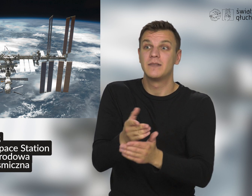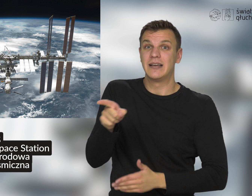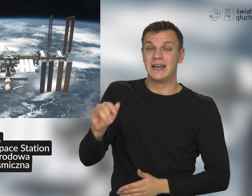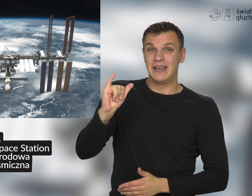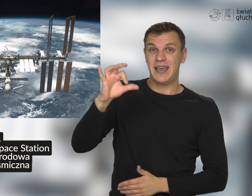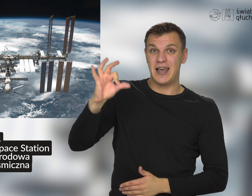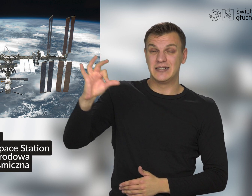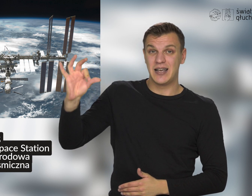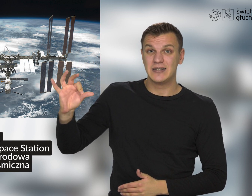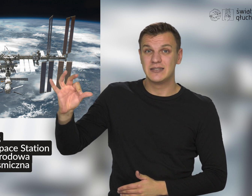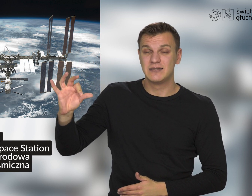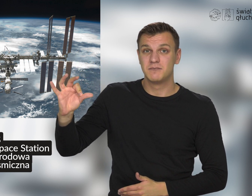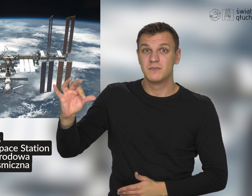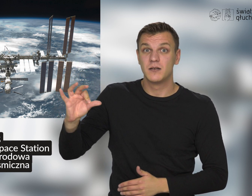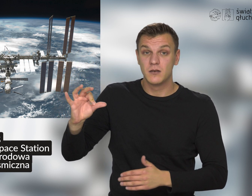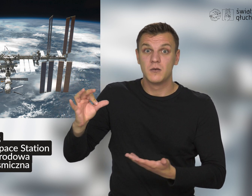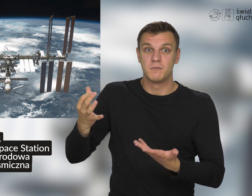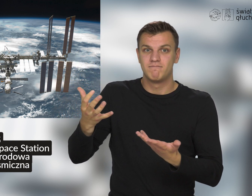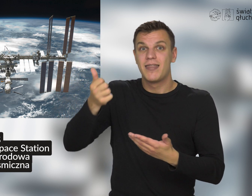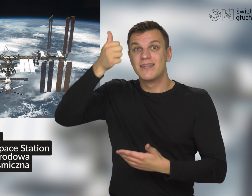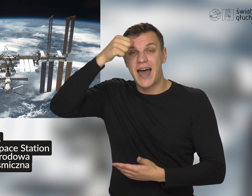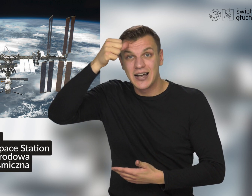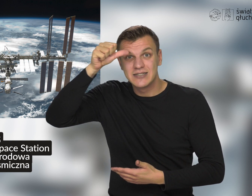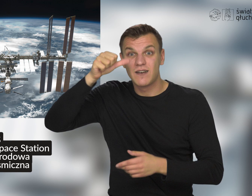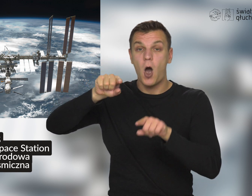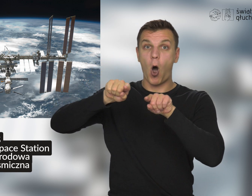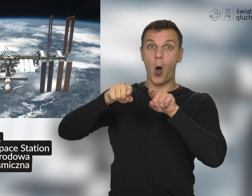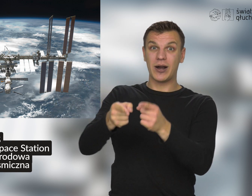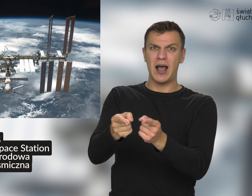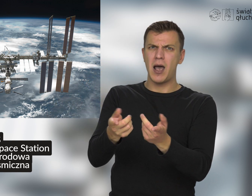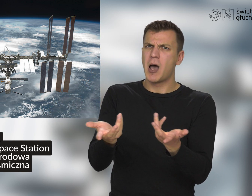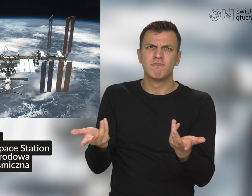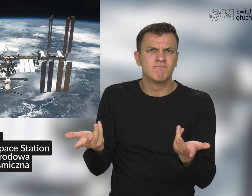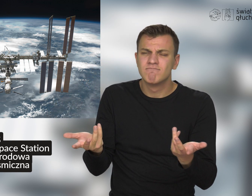ISS is not the name of an organization;